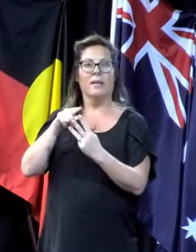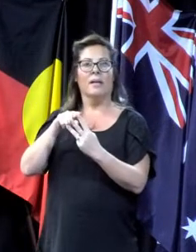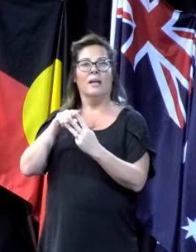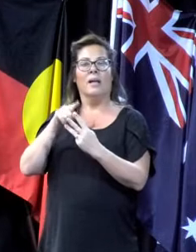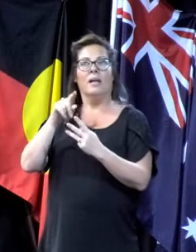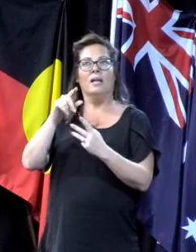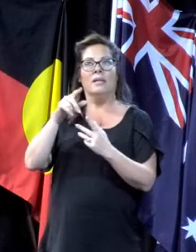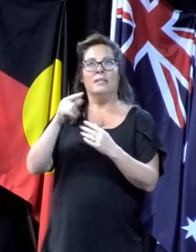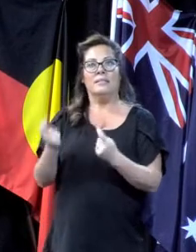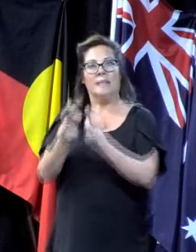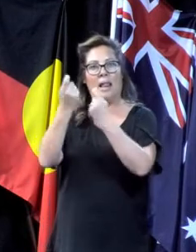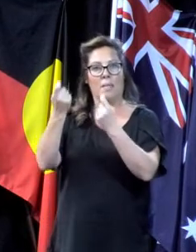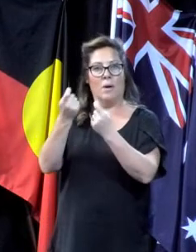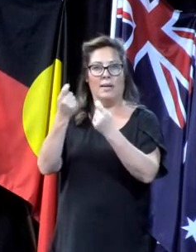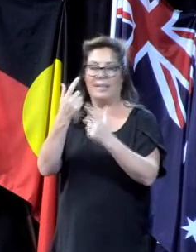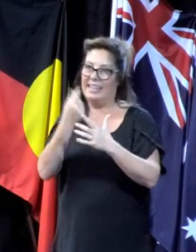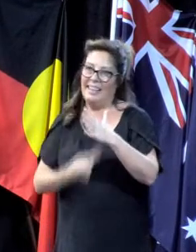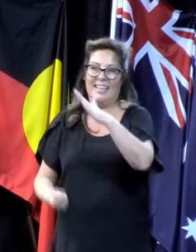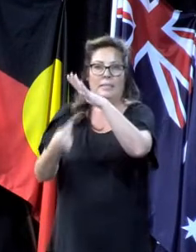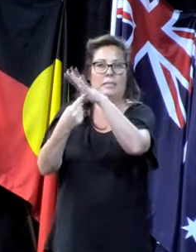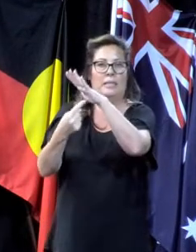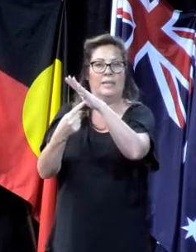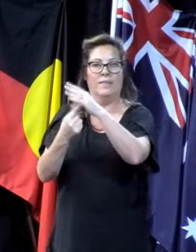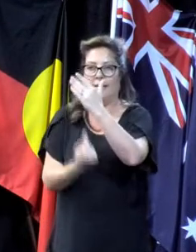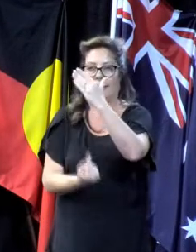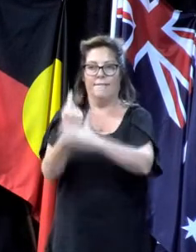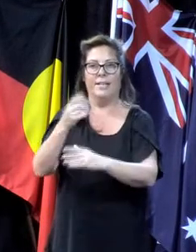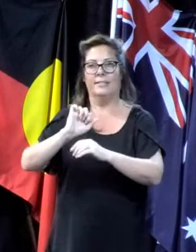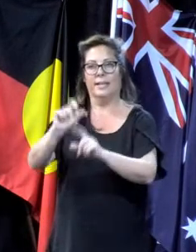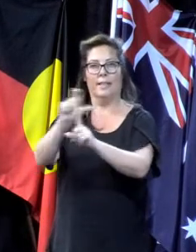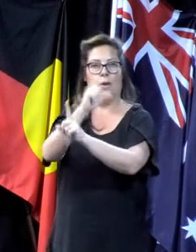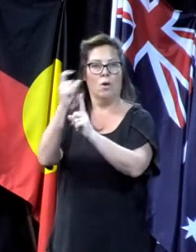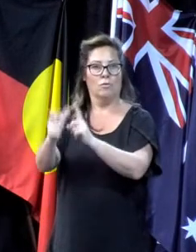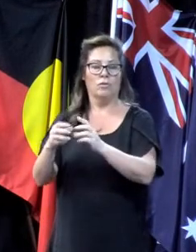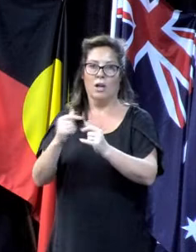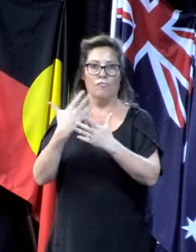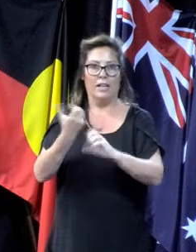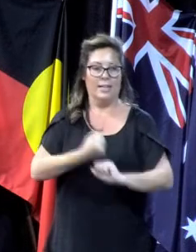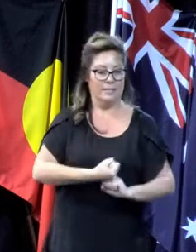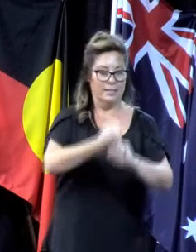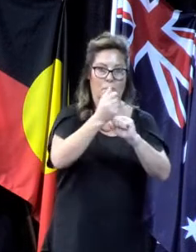goes a long way to supporting the diverse range of students that we have in a school to feel belonging